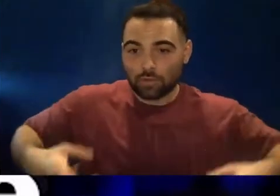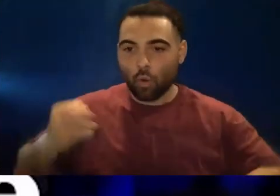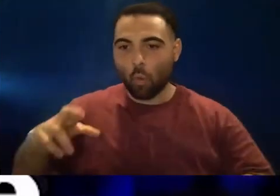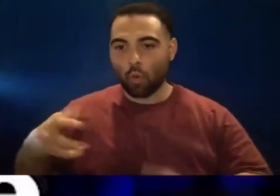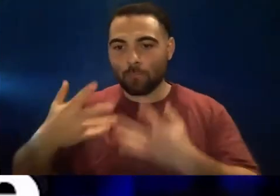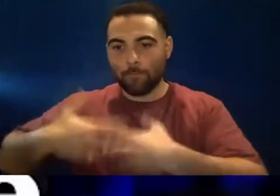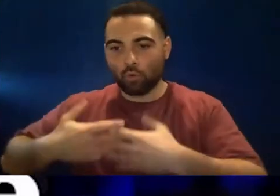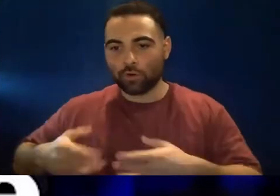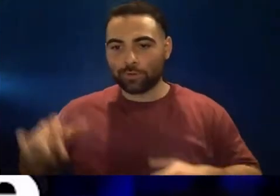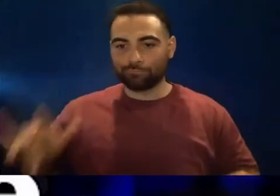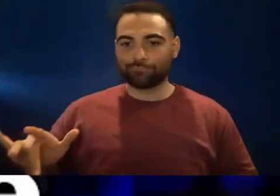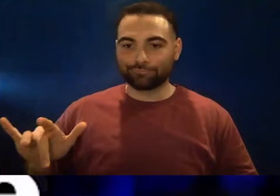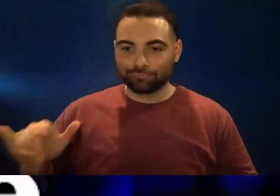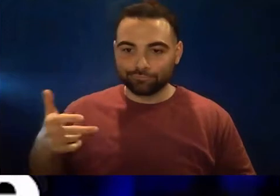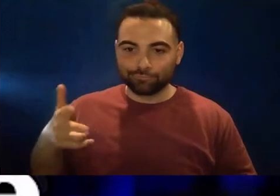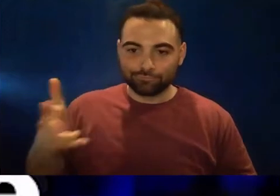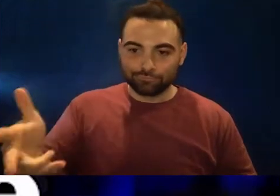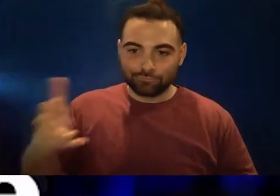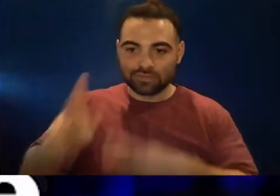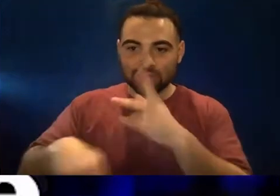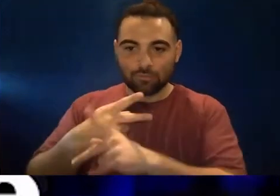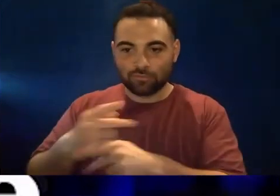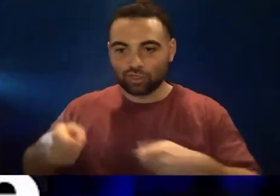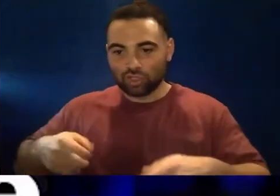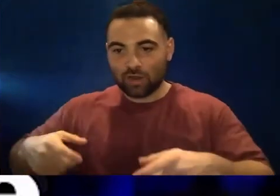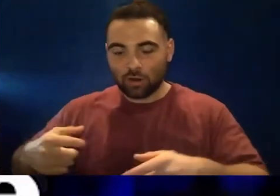We didn't, of course, there were plenty of places that we didn't get to go